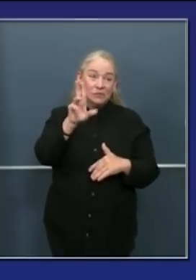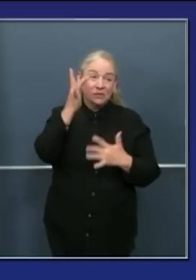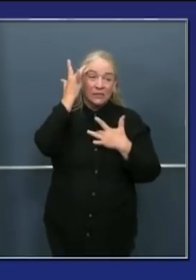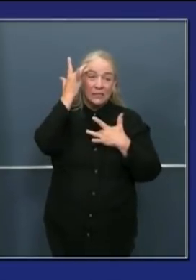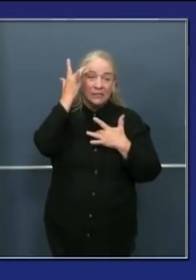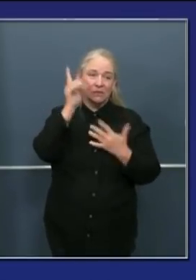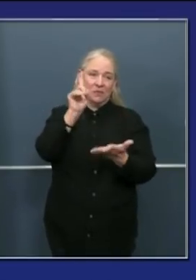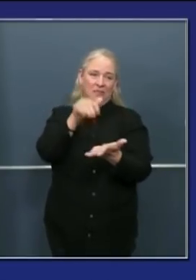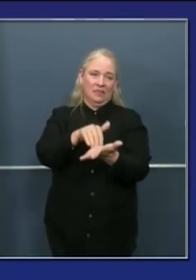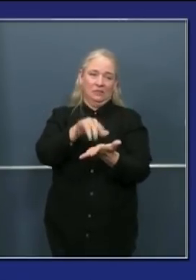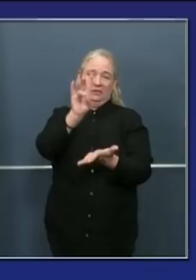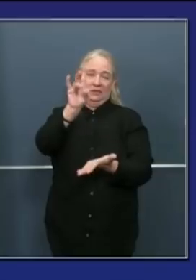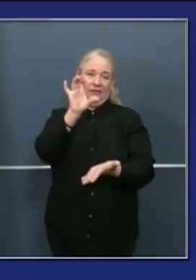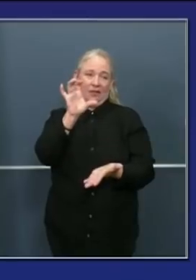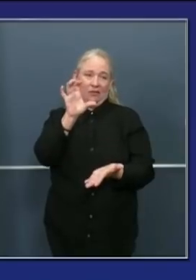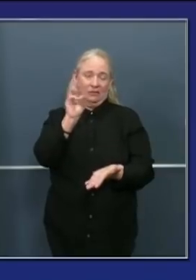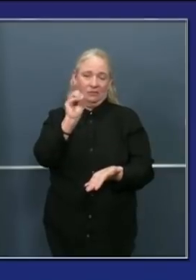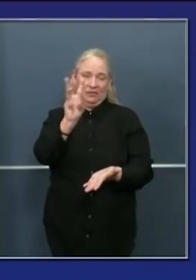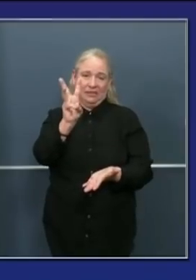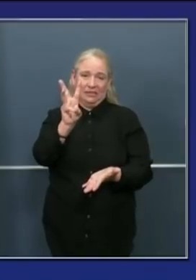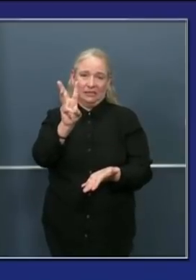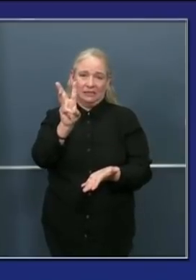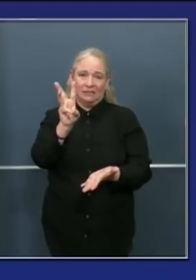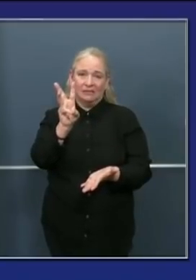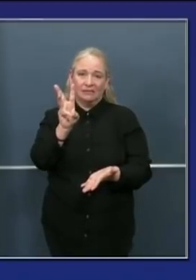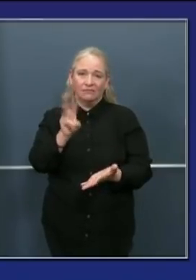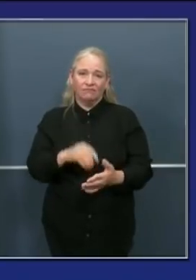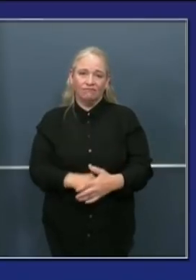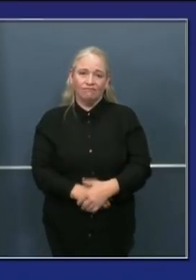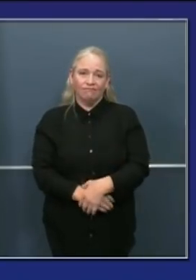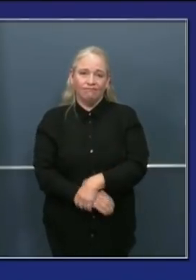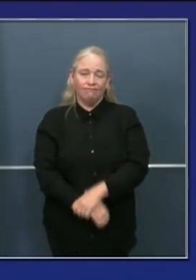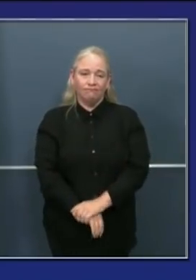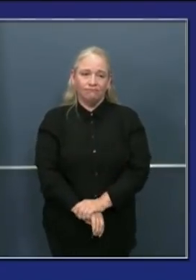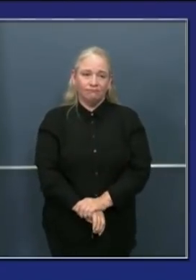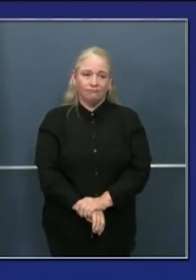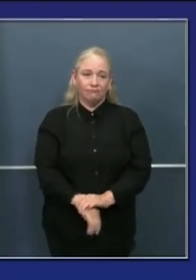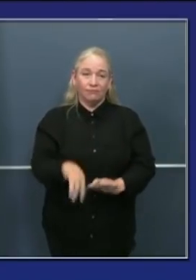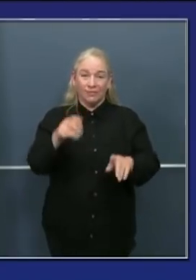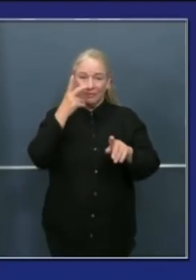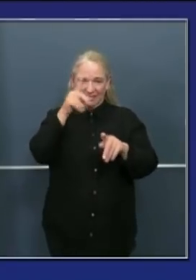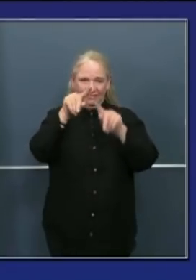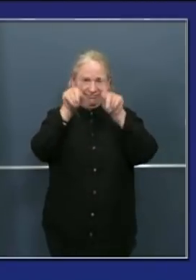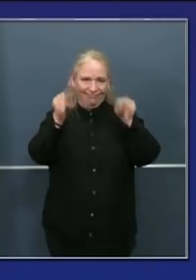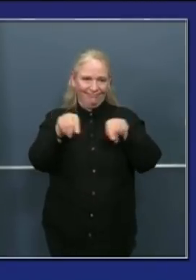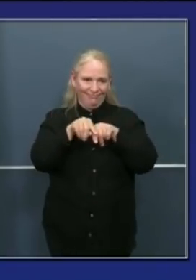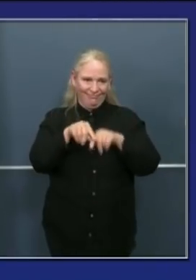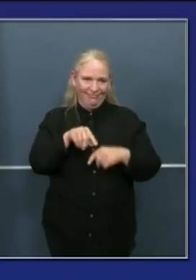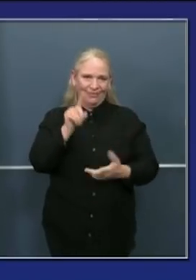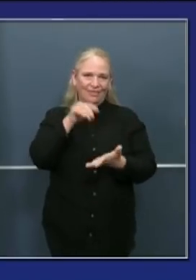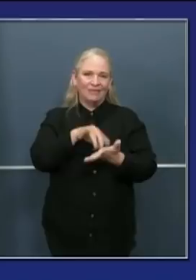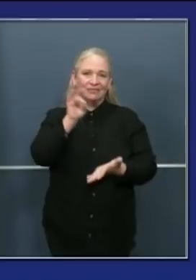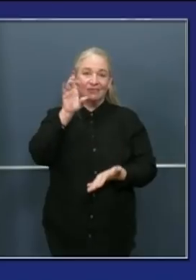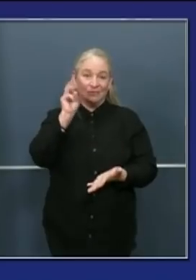14 DAY PERIOD. TOTAL NUMBER OF PEOPLE IN ICUS AT 1, 706.